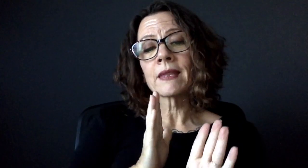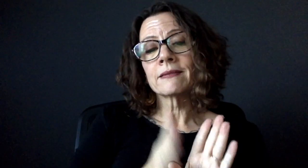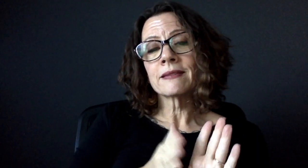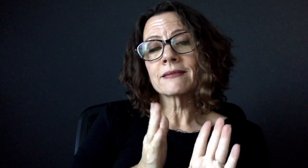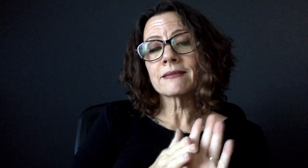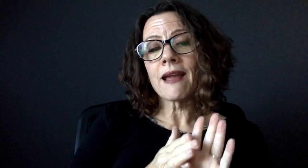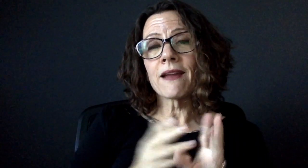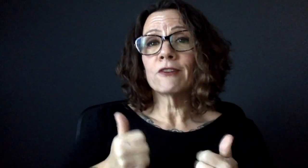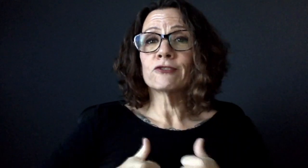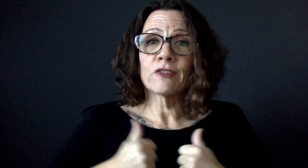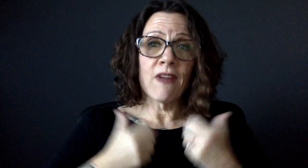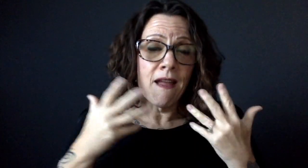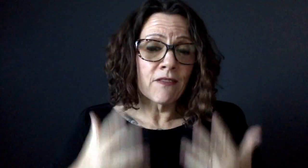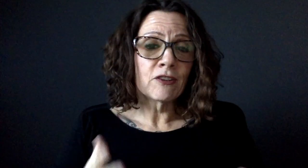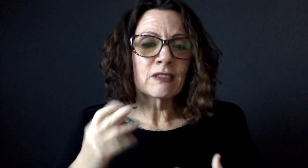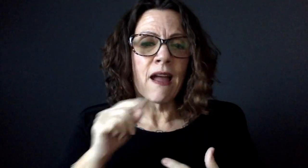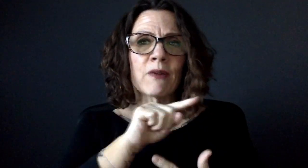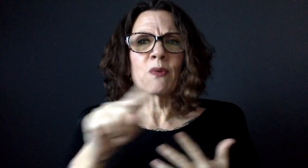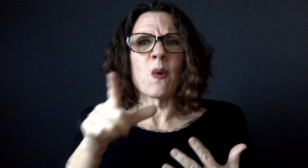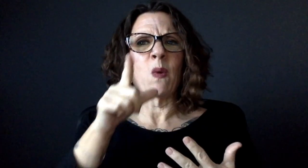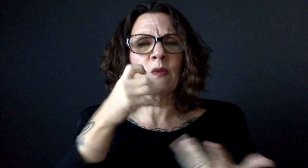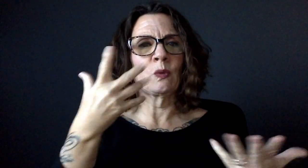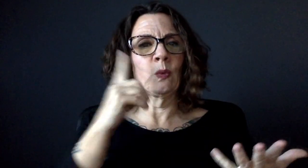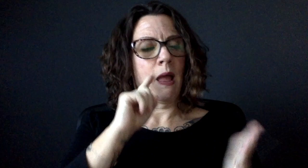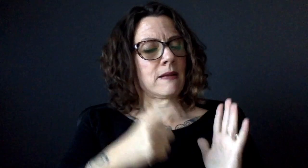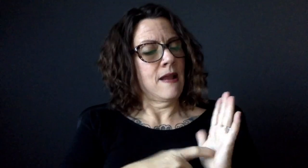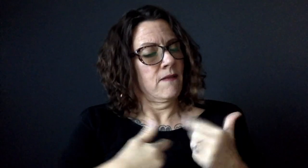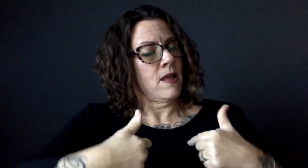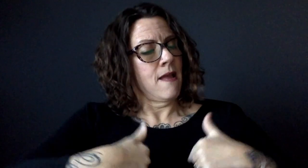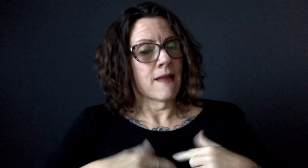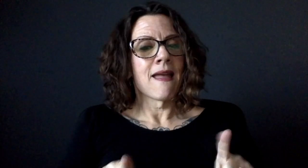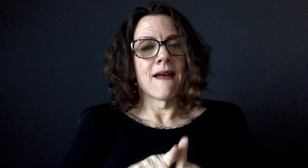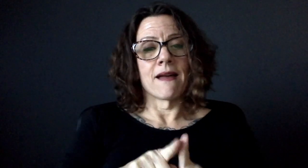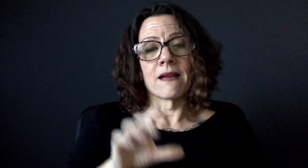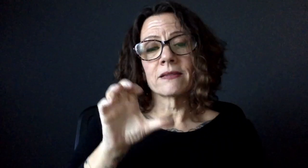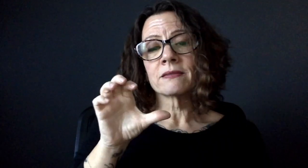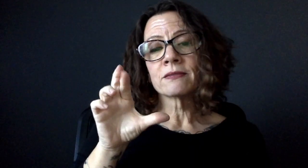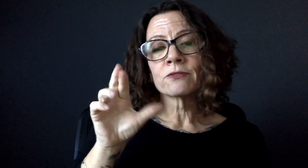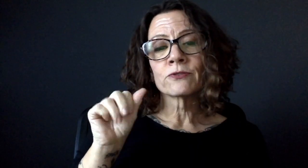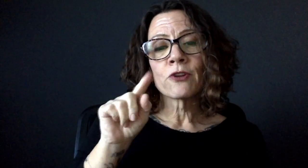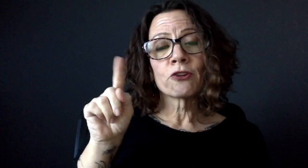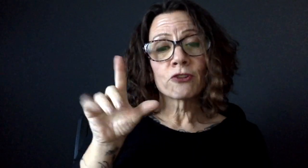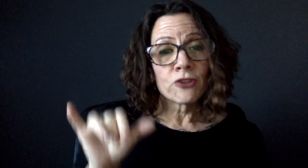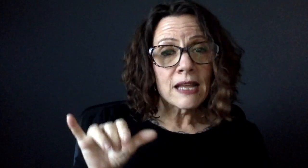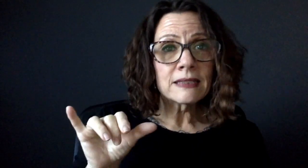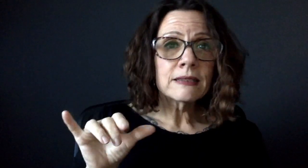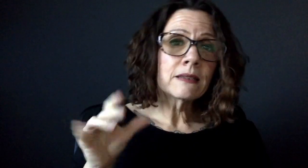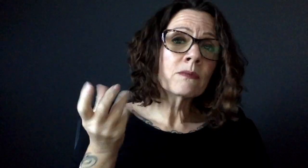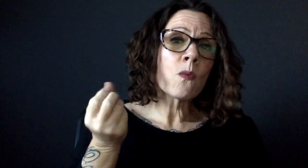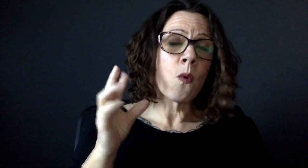“psych” survivors and those who identify as “crazy”,